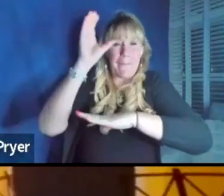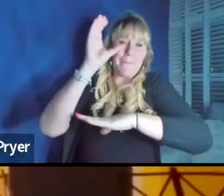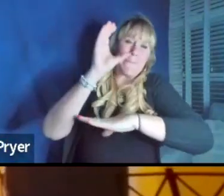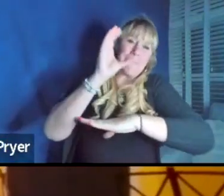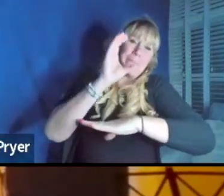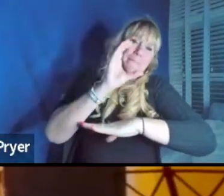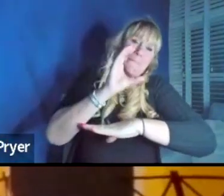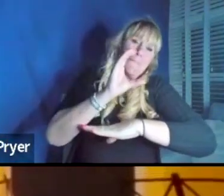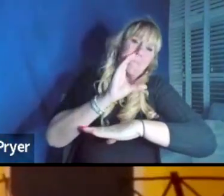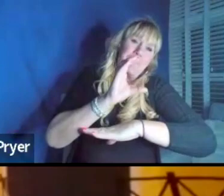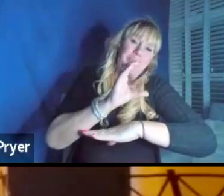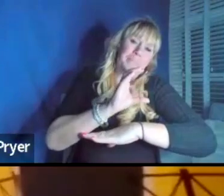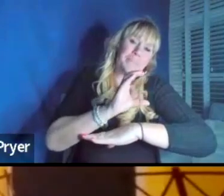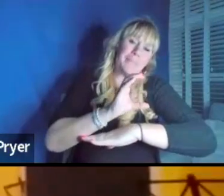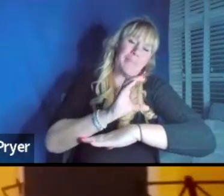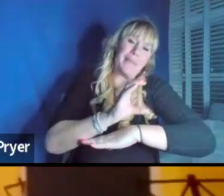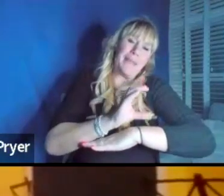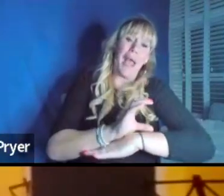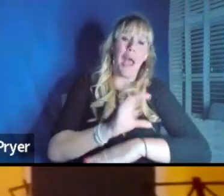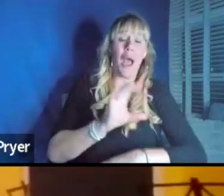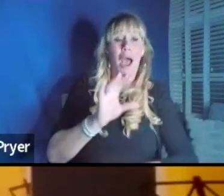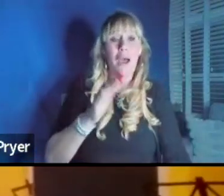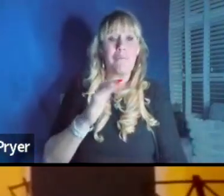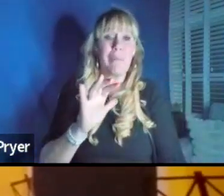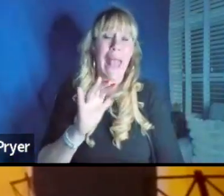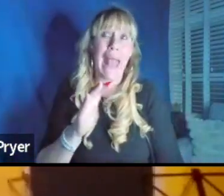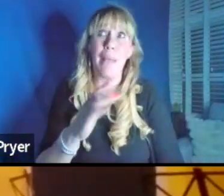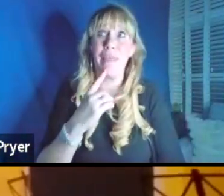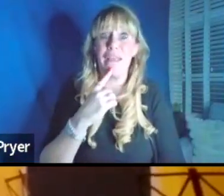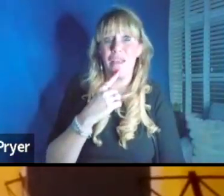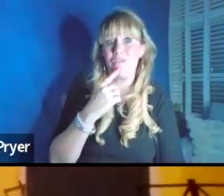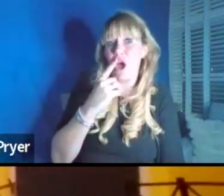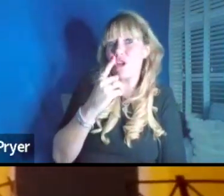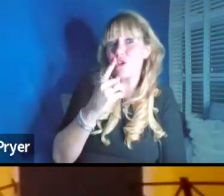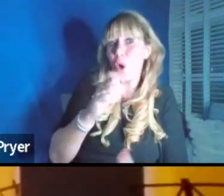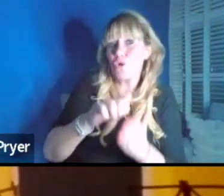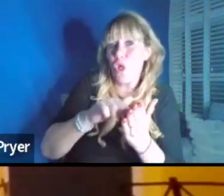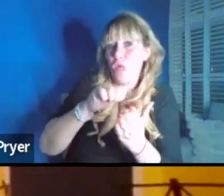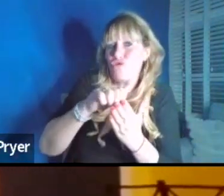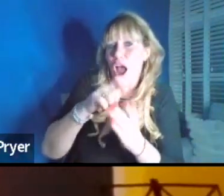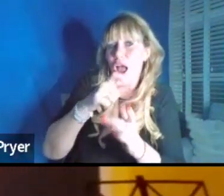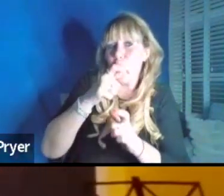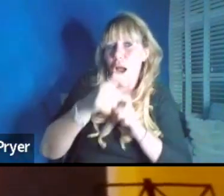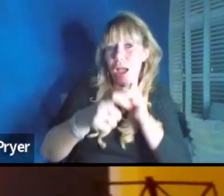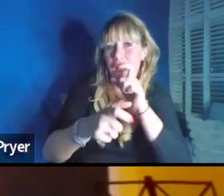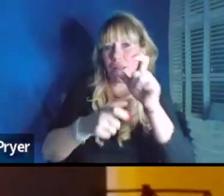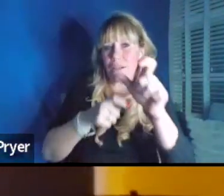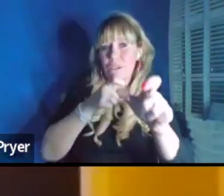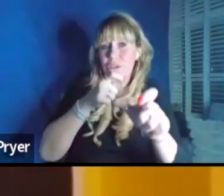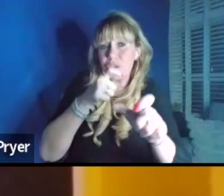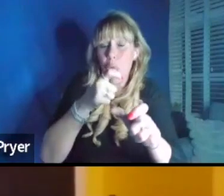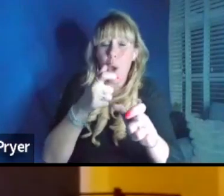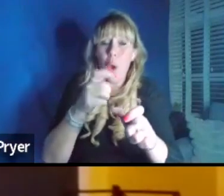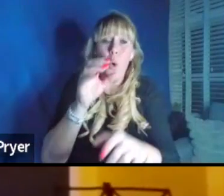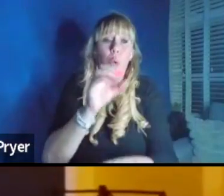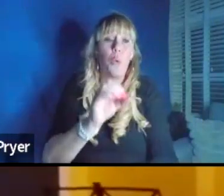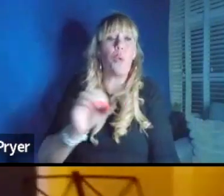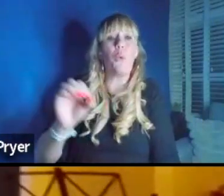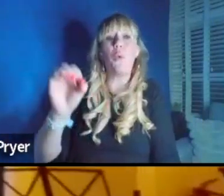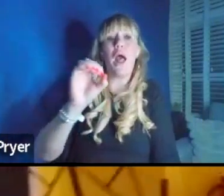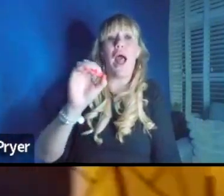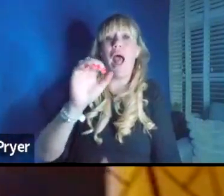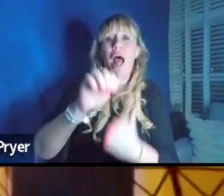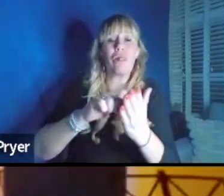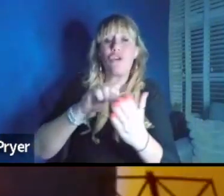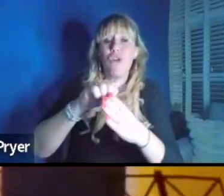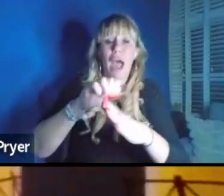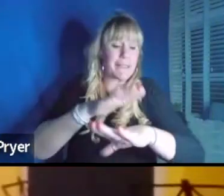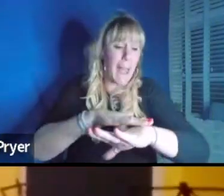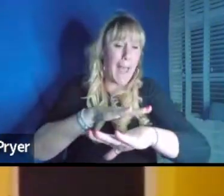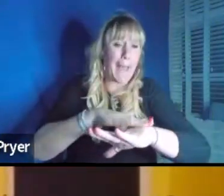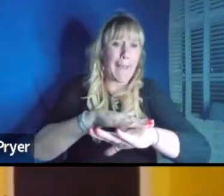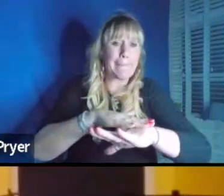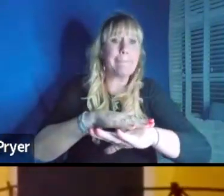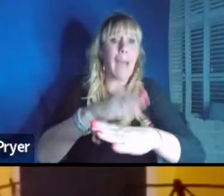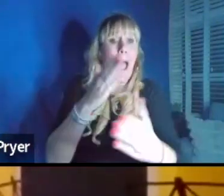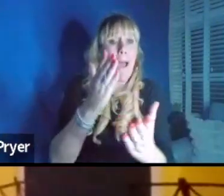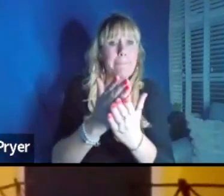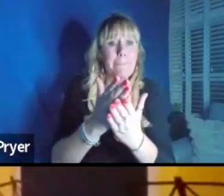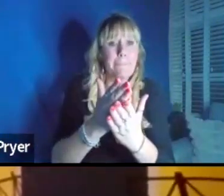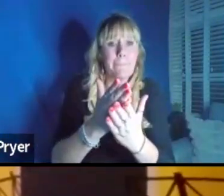Words don't come easily